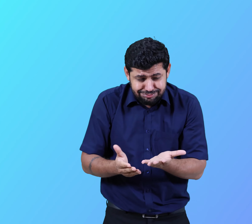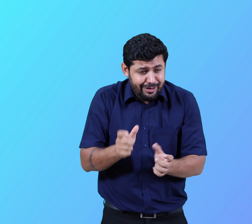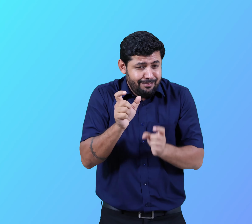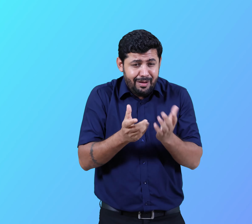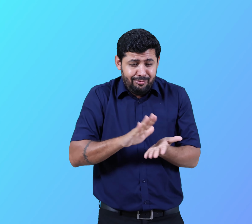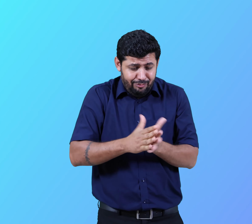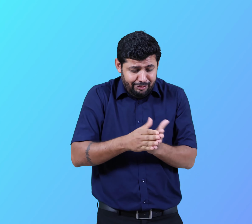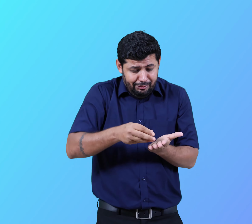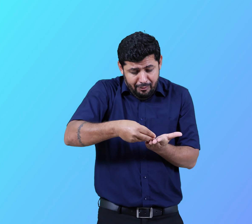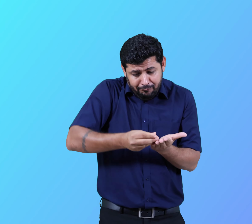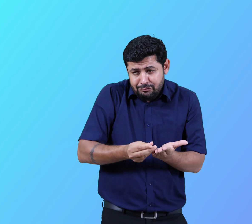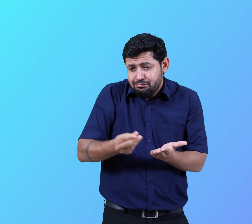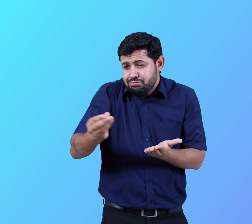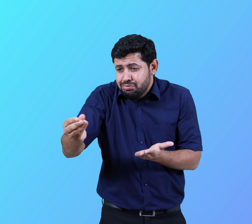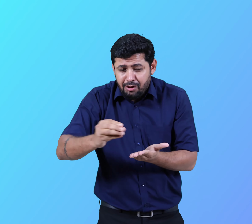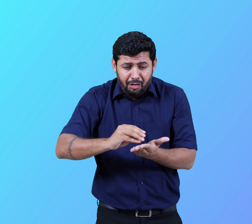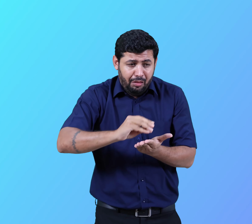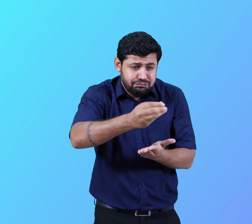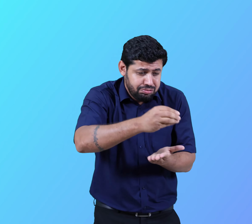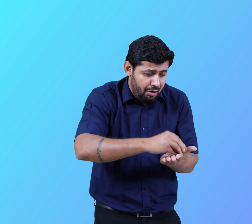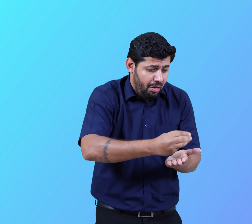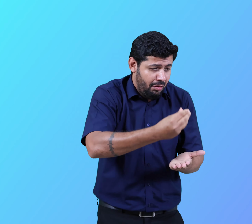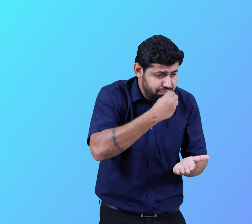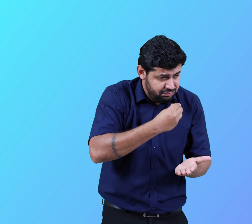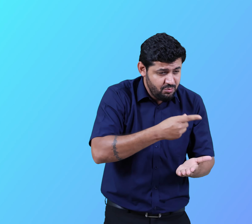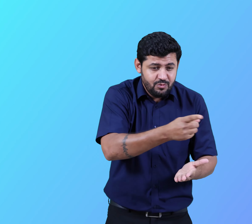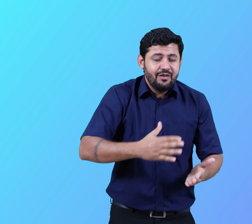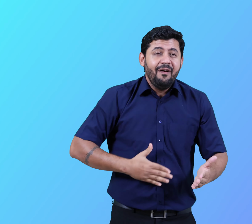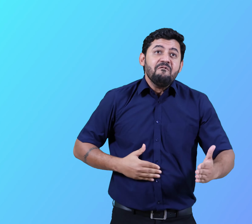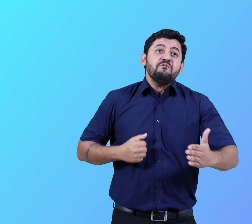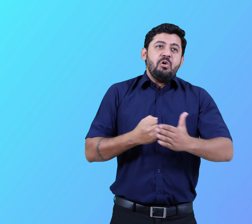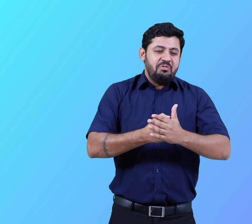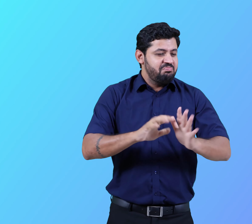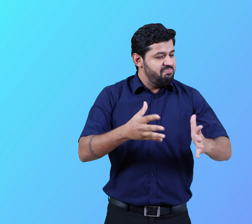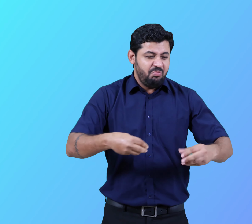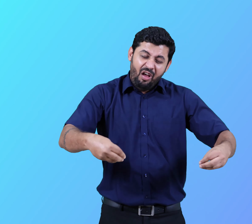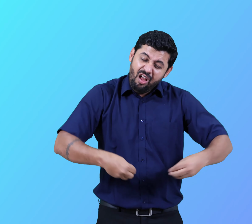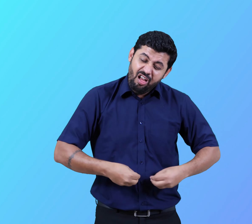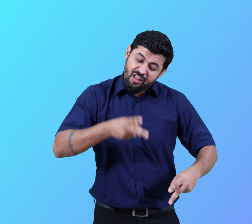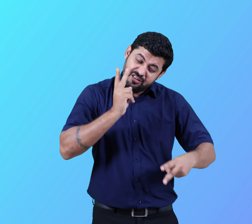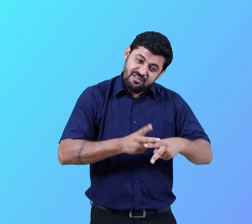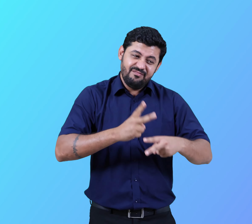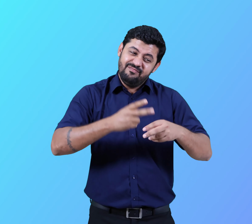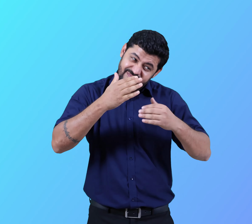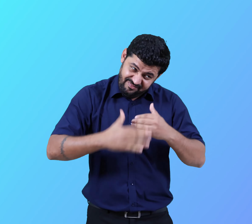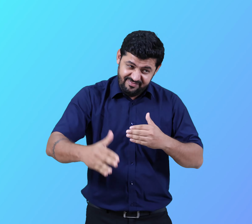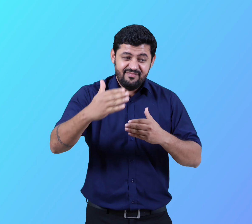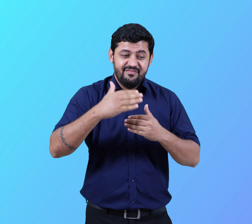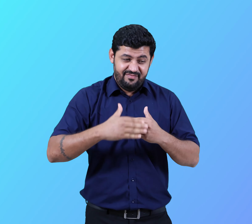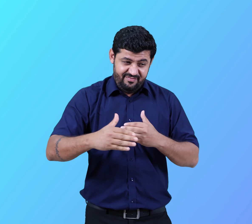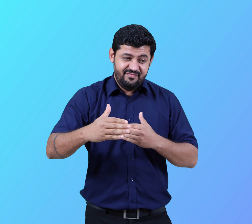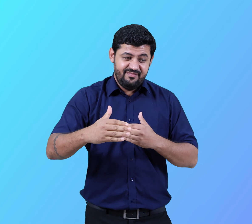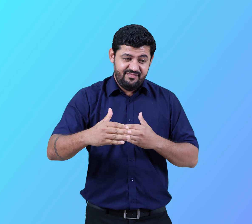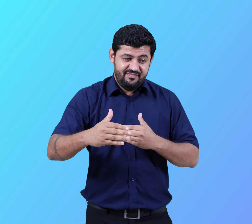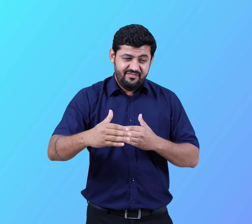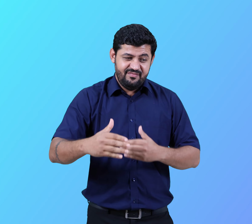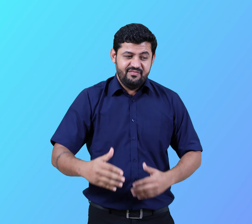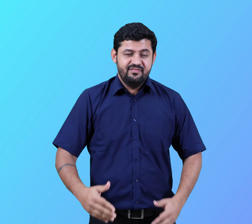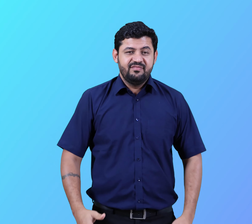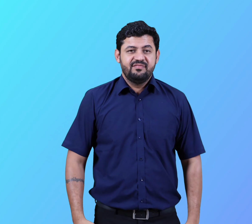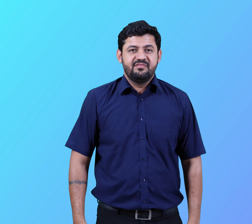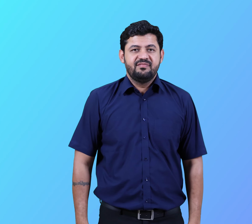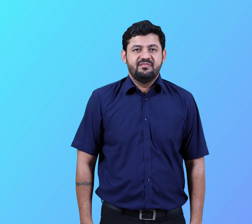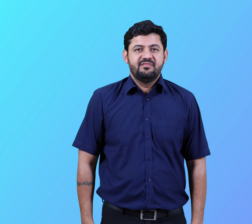They will weigh each piece of bread before handing it out. You will eat, but you will still be hungry.